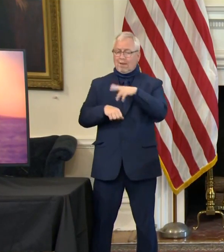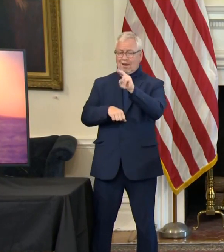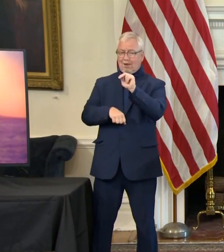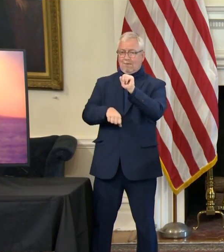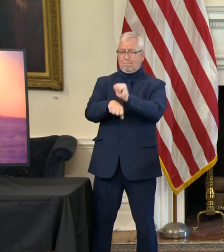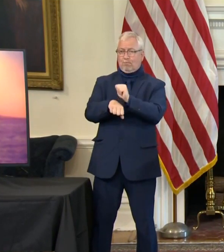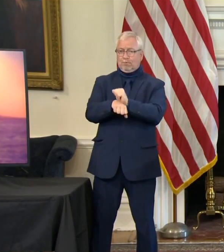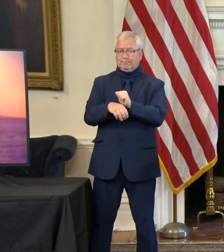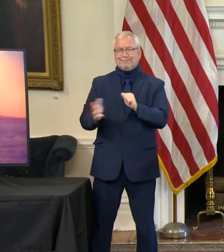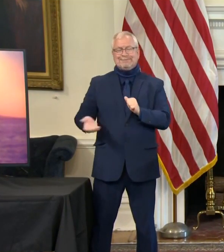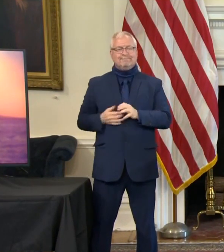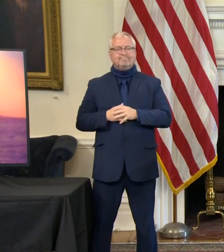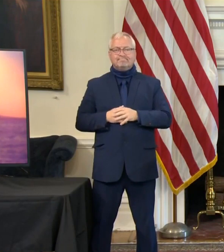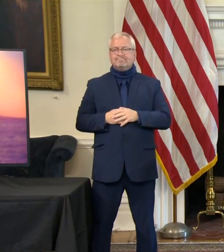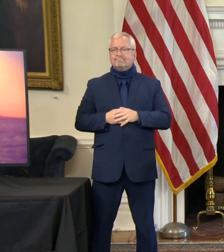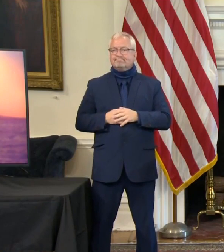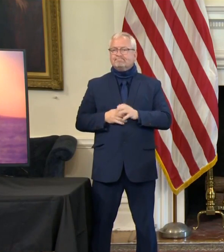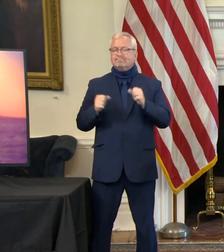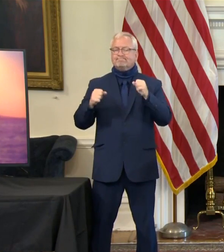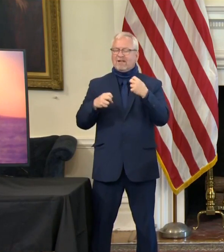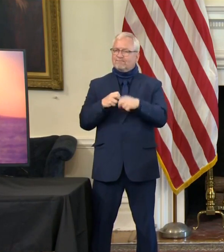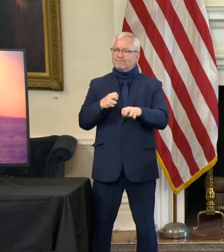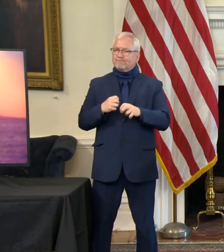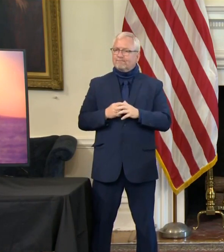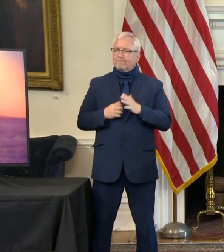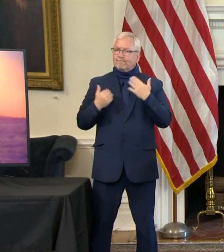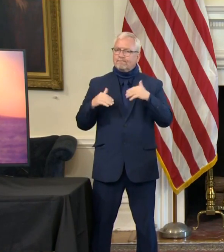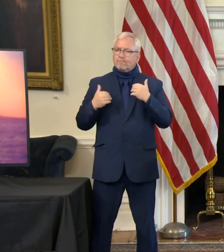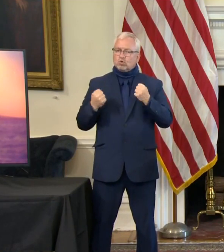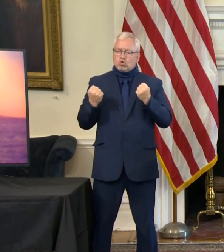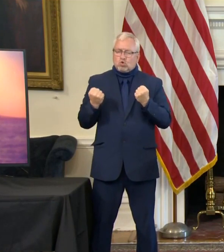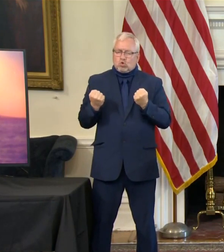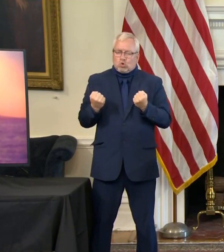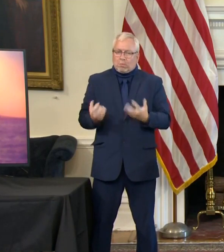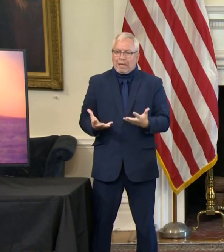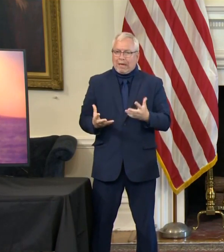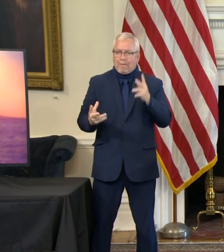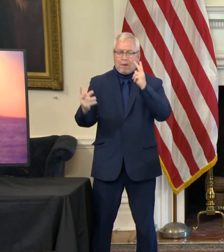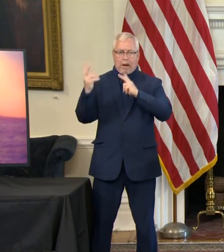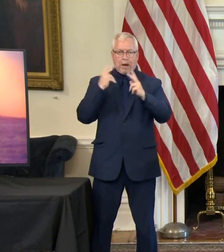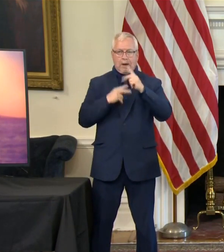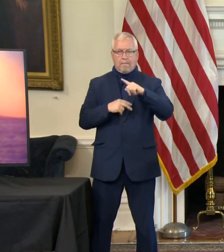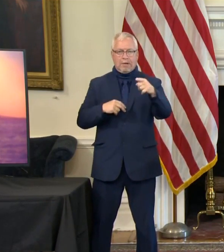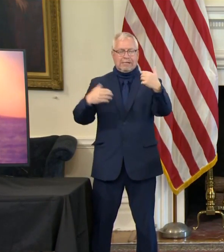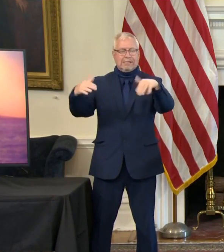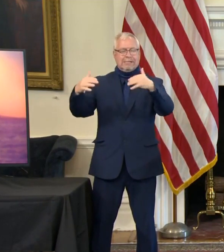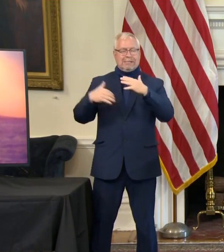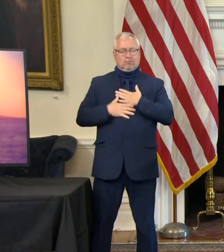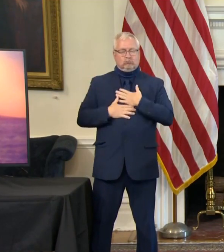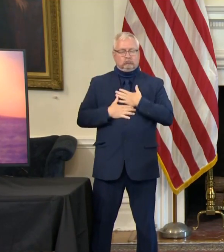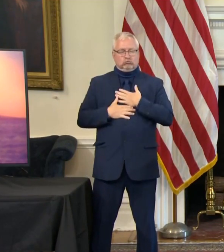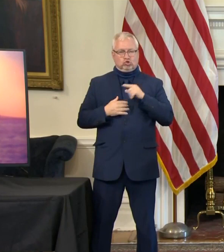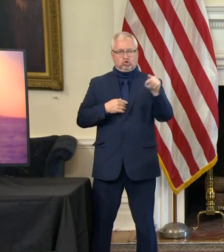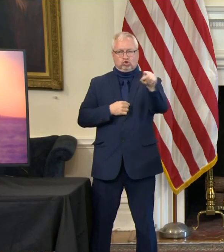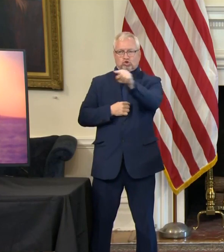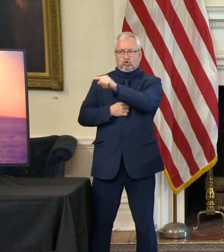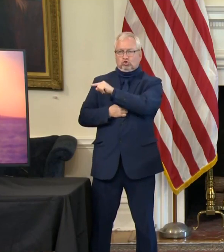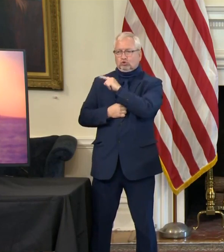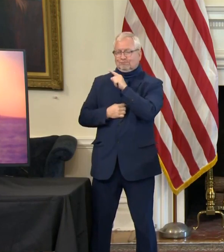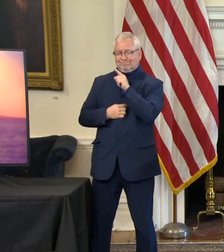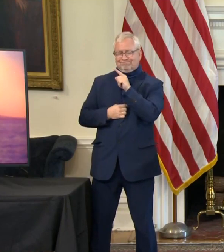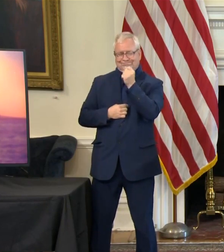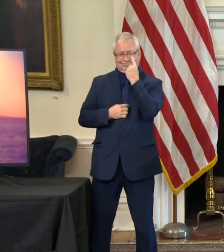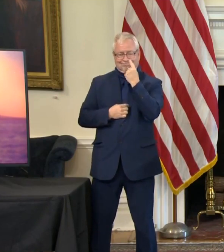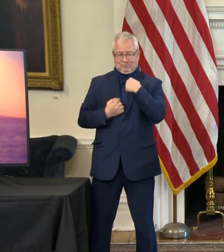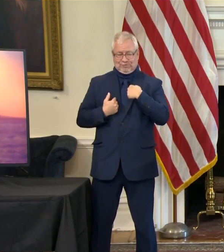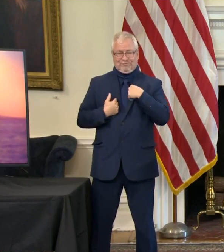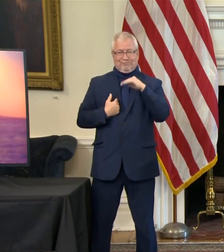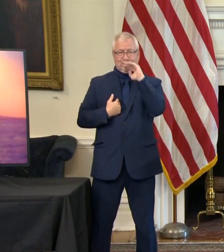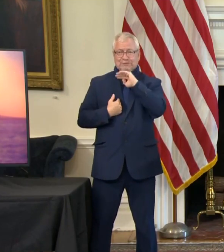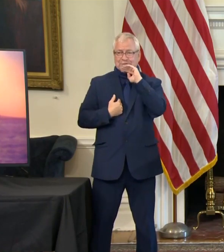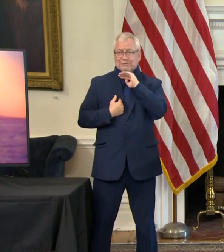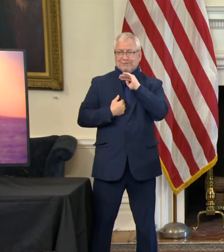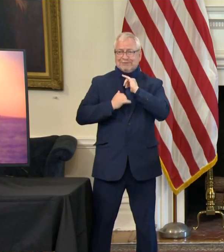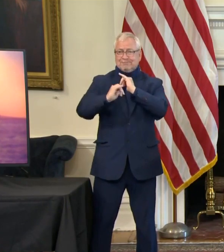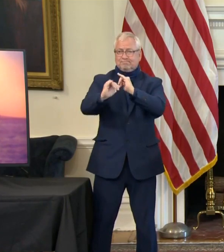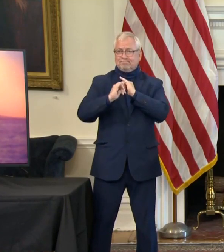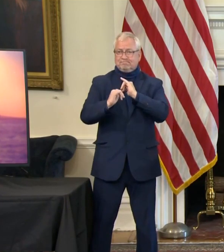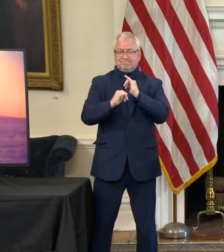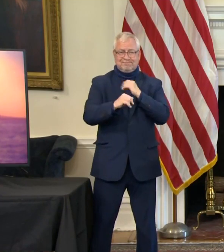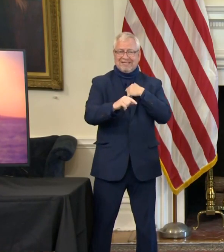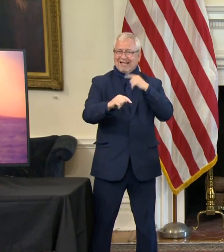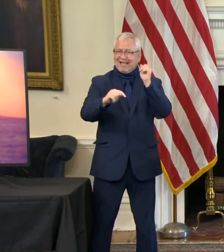THIS PROBLEM OF UNEMPLOYMENT IS THE ONE THAT IS EXTREMELY DIFFICULT BECAUSE SO MANY PEOPLE ARE SUFFERING.